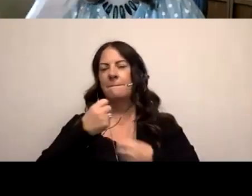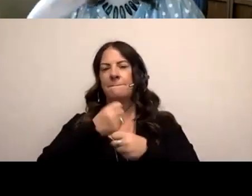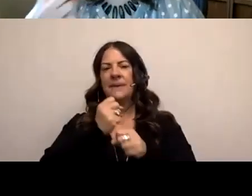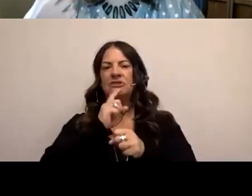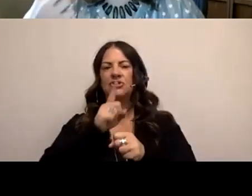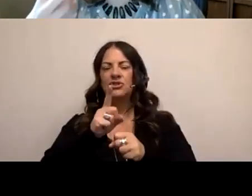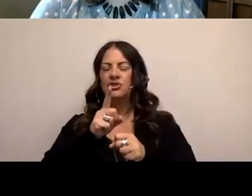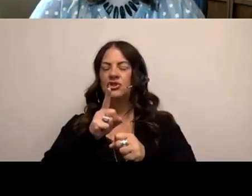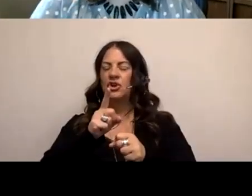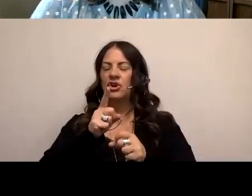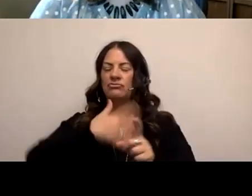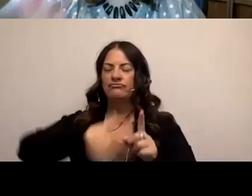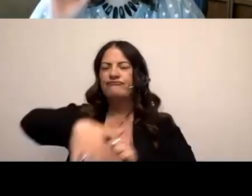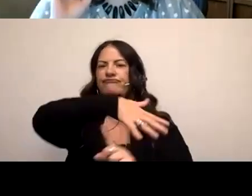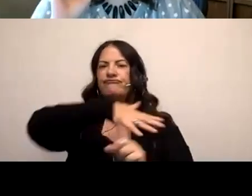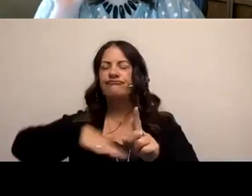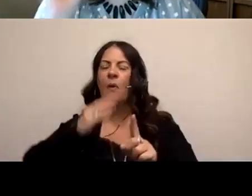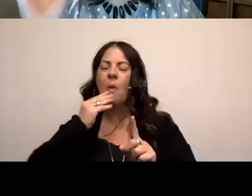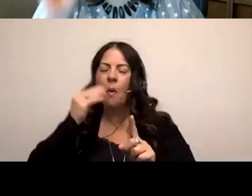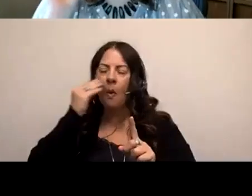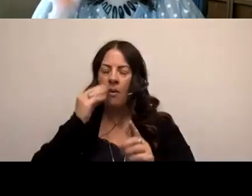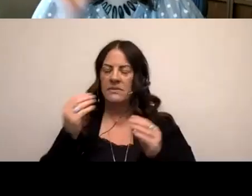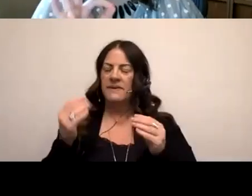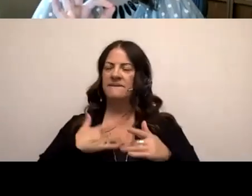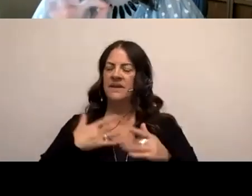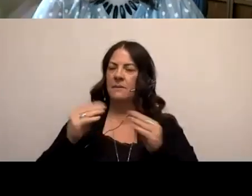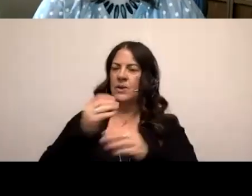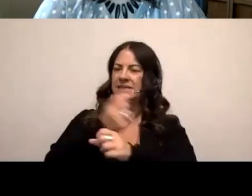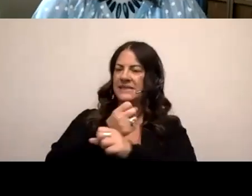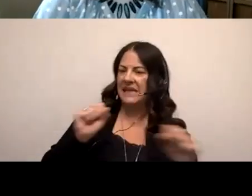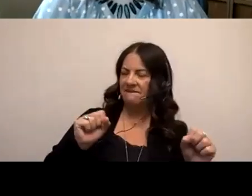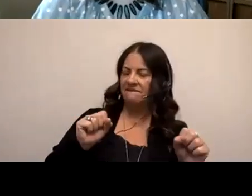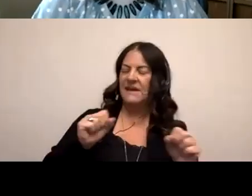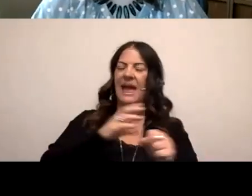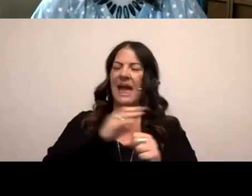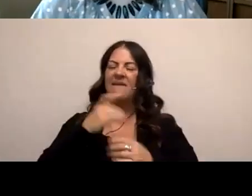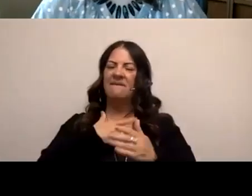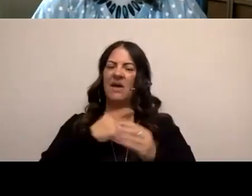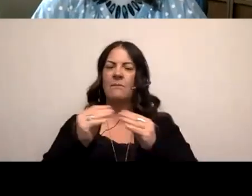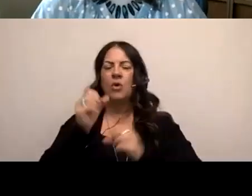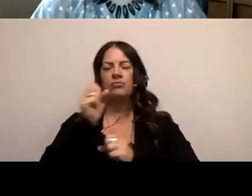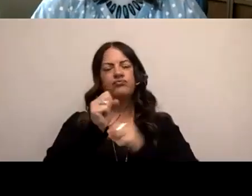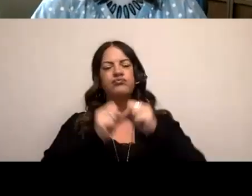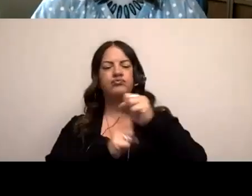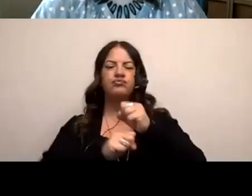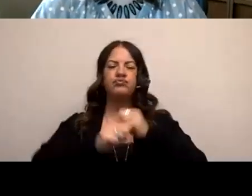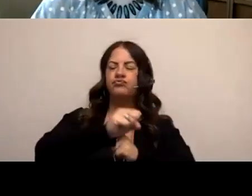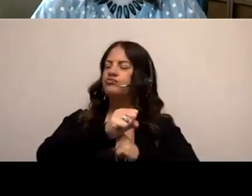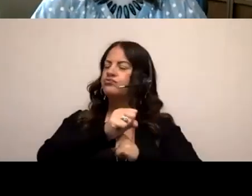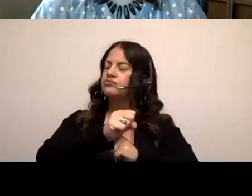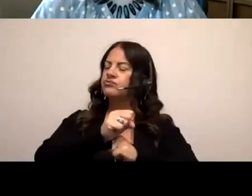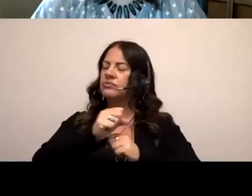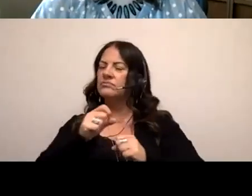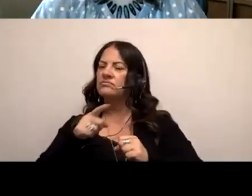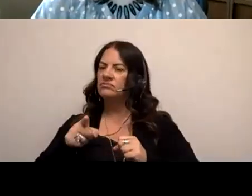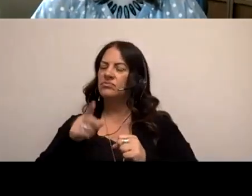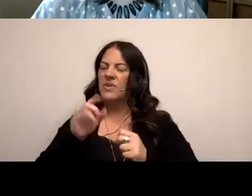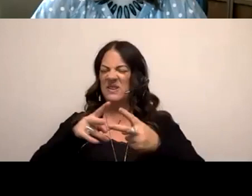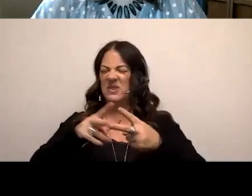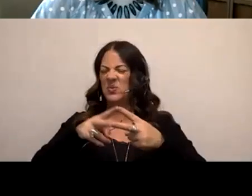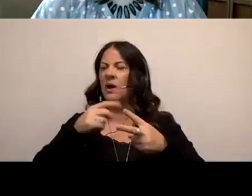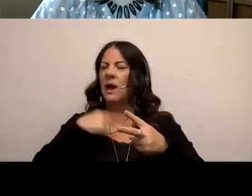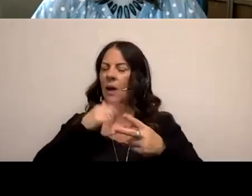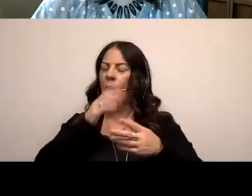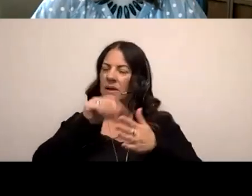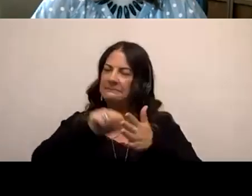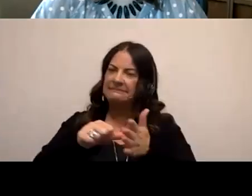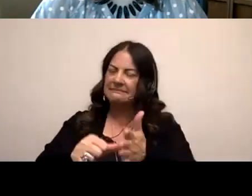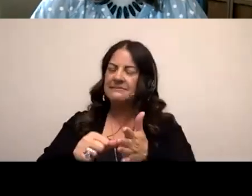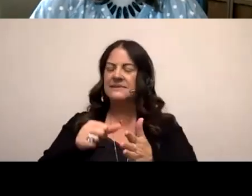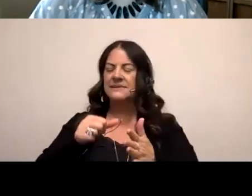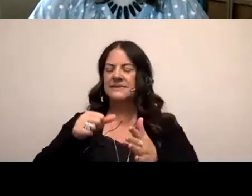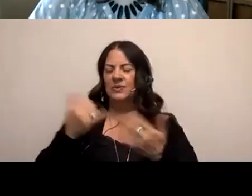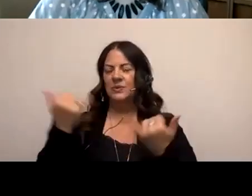SO THOSE ARE TWO POINTS WE'RE GOING TO TRY TO NAIL HOME TODAY.